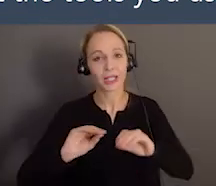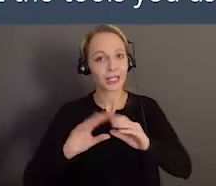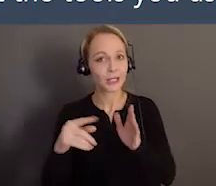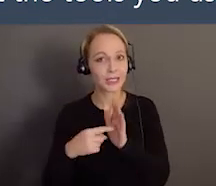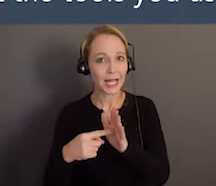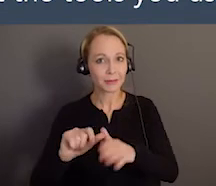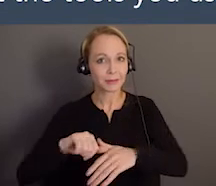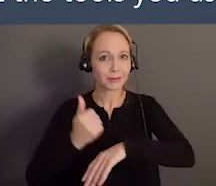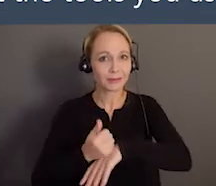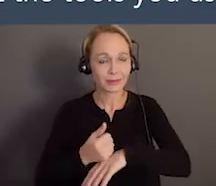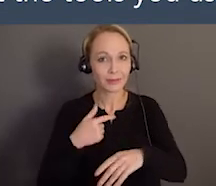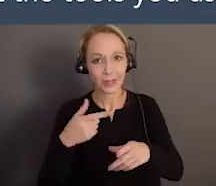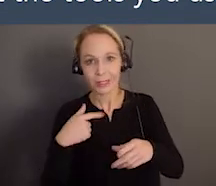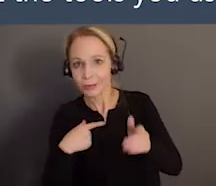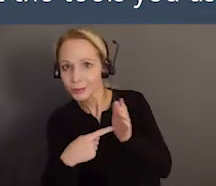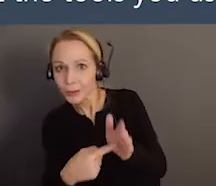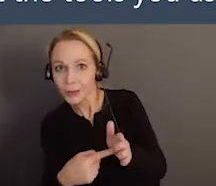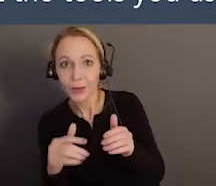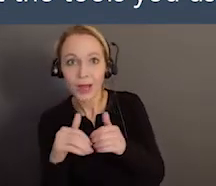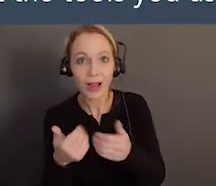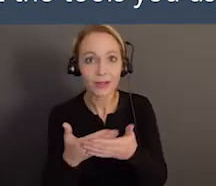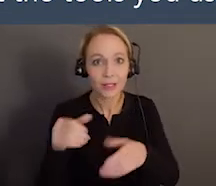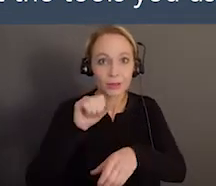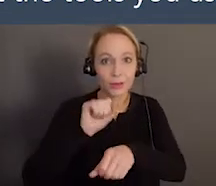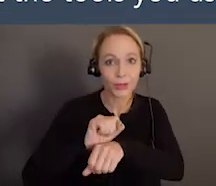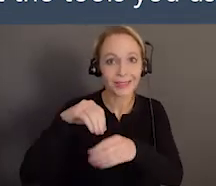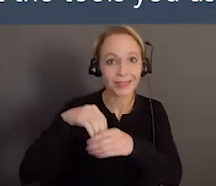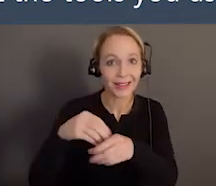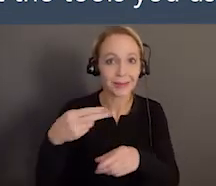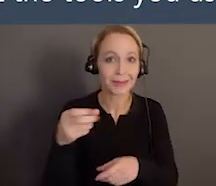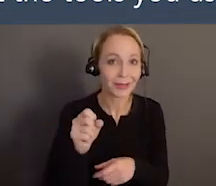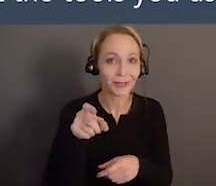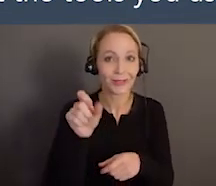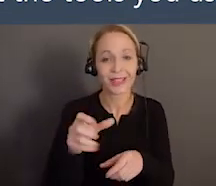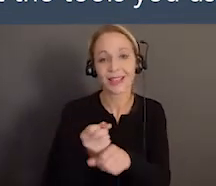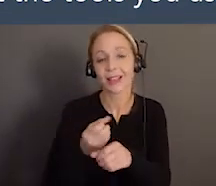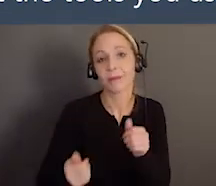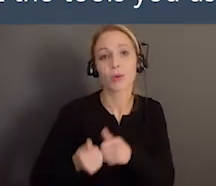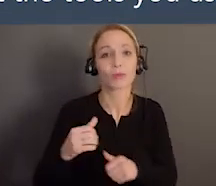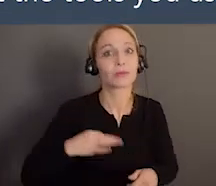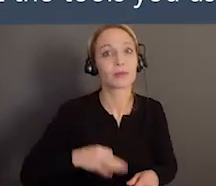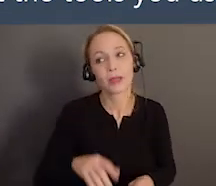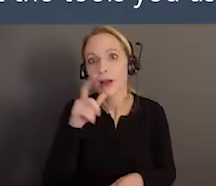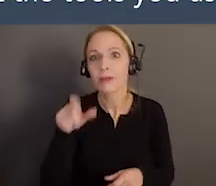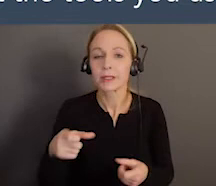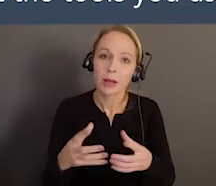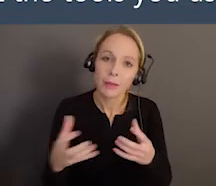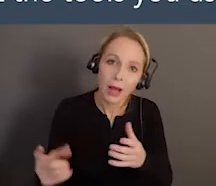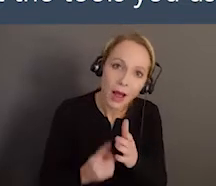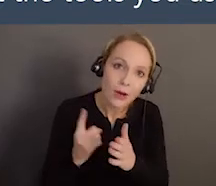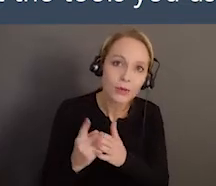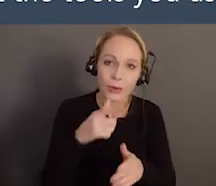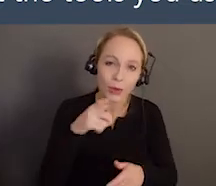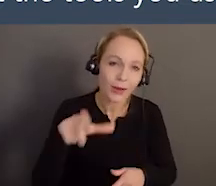OUTSIDE AND WHEN IT COMES TO THE TOOLS THAT YOU